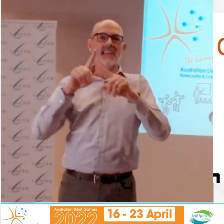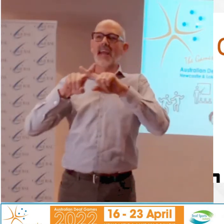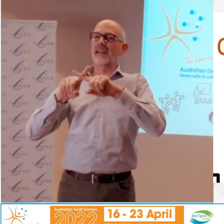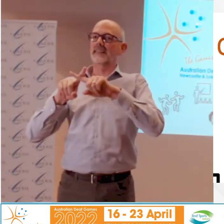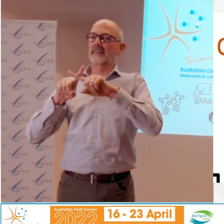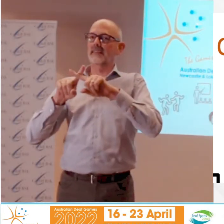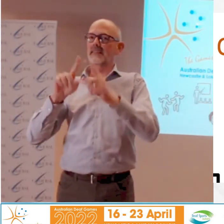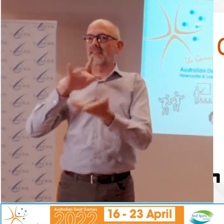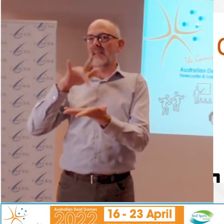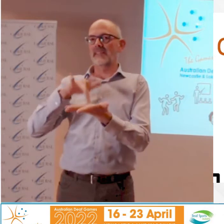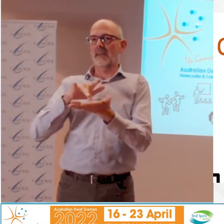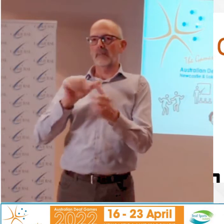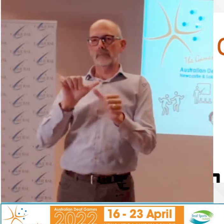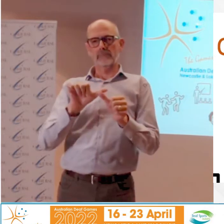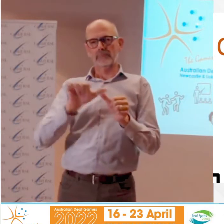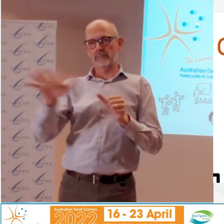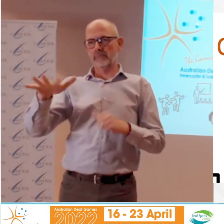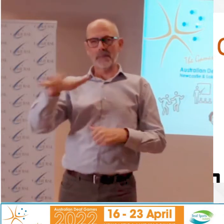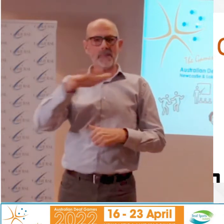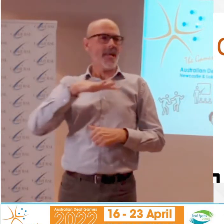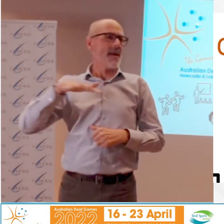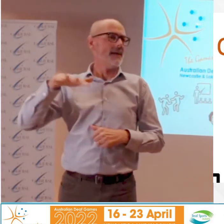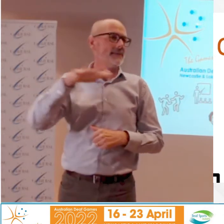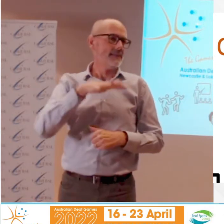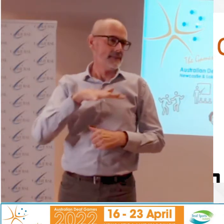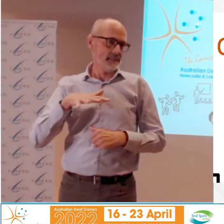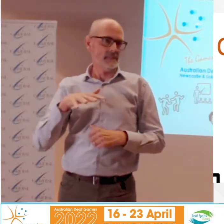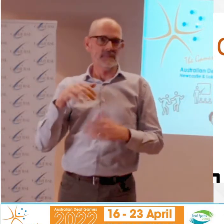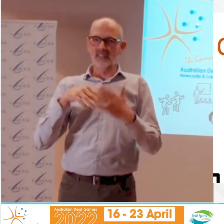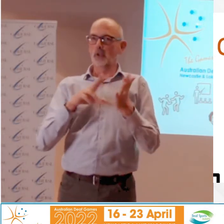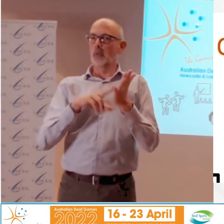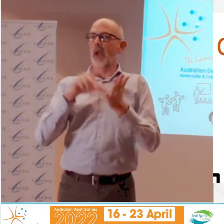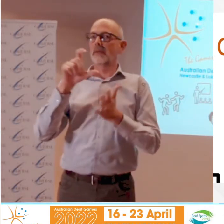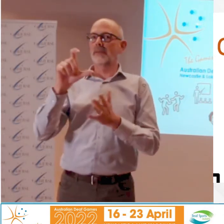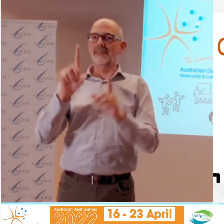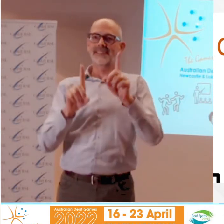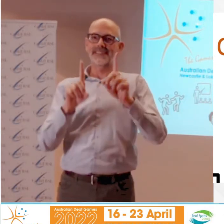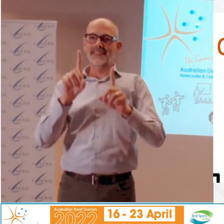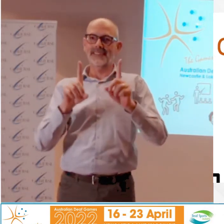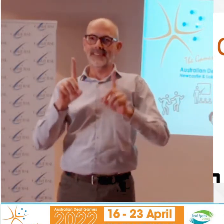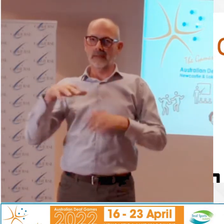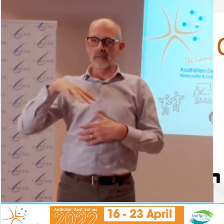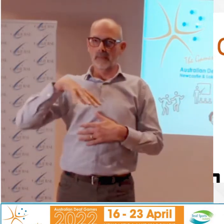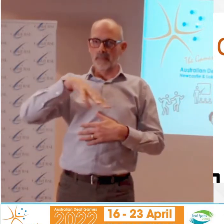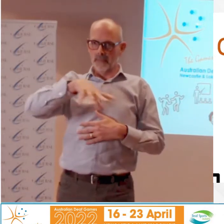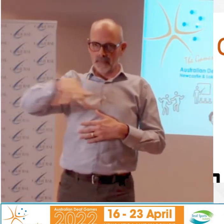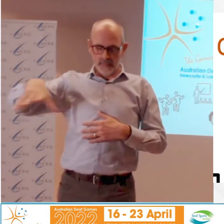it will be at the NEX entertainment centre which is a fantastic venue and it's in the Newcastle cbd